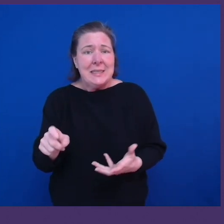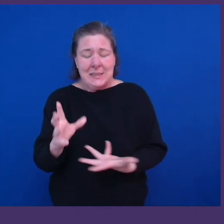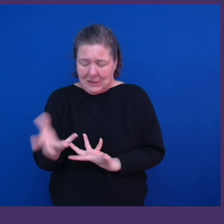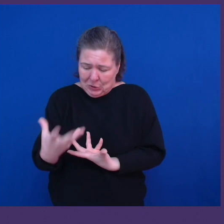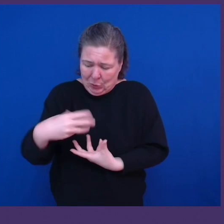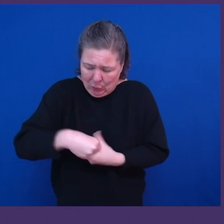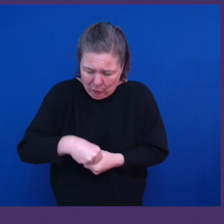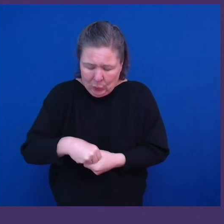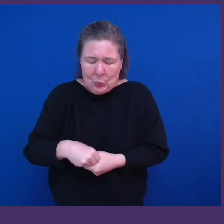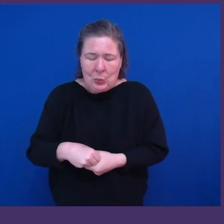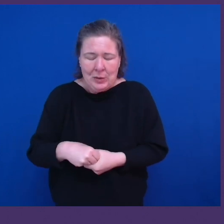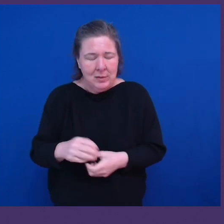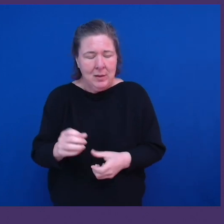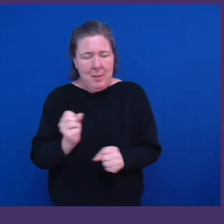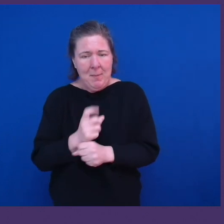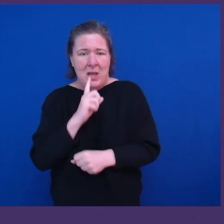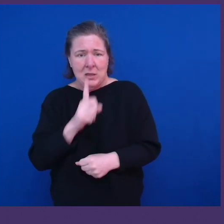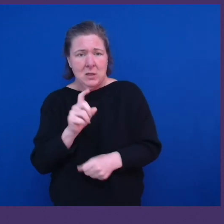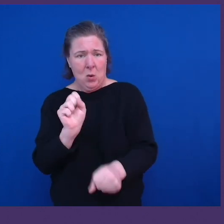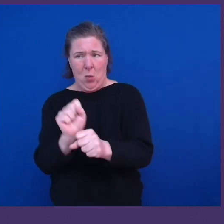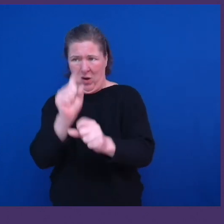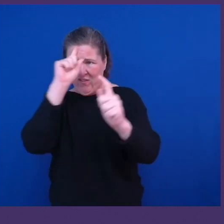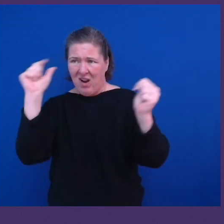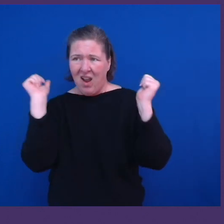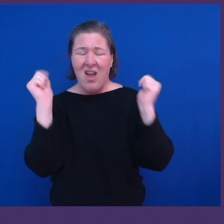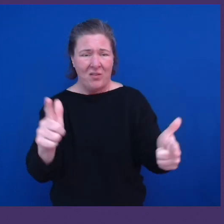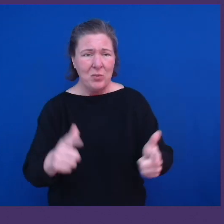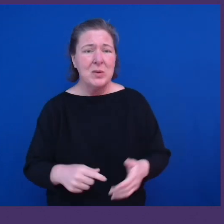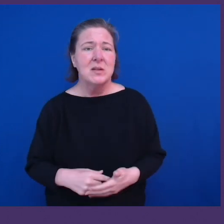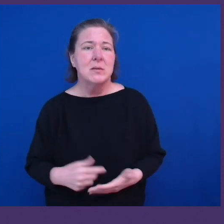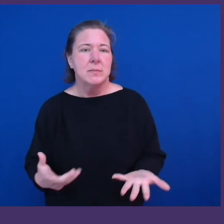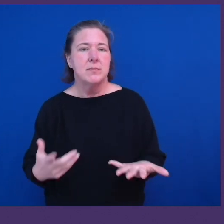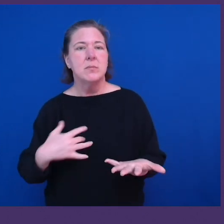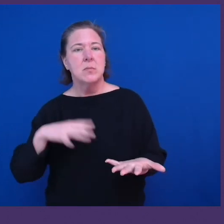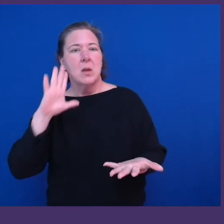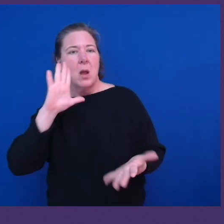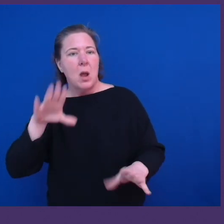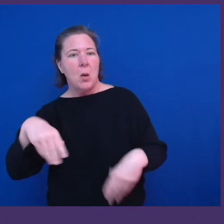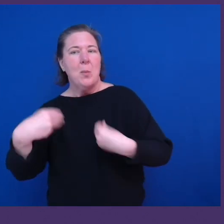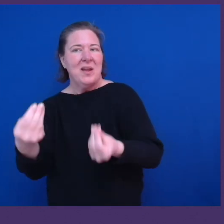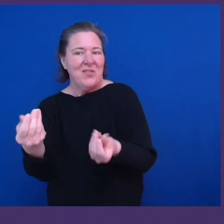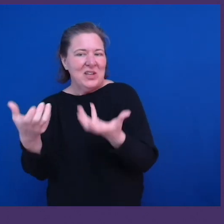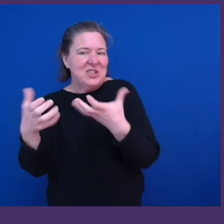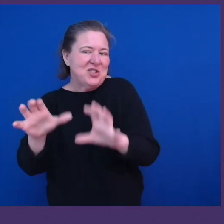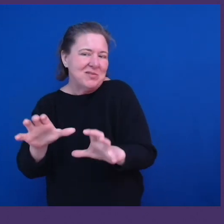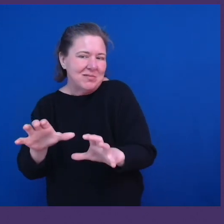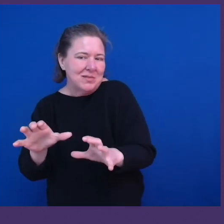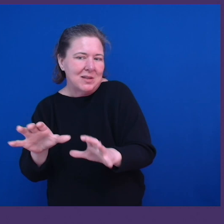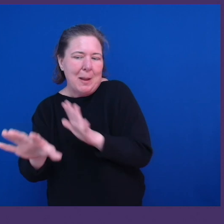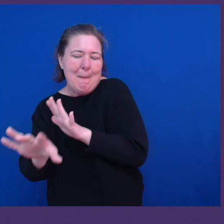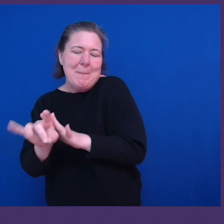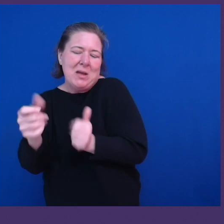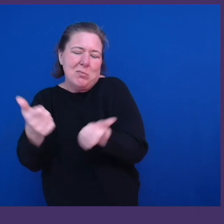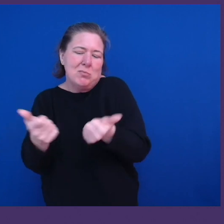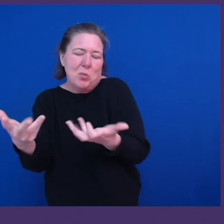to make sure it works for everyone. So, I'm going to give you a chance to pick what you want to focus on in our next answer,